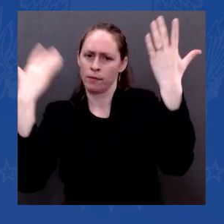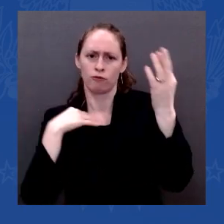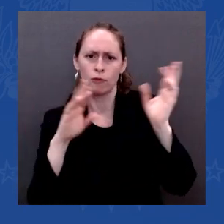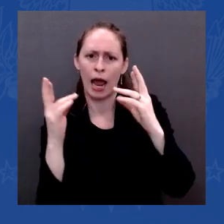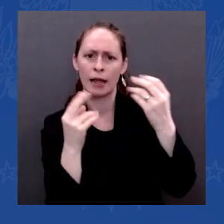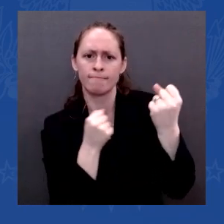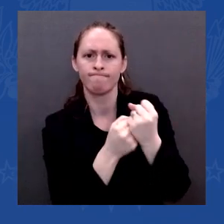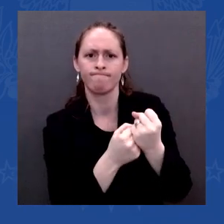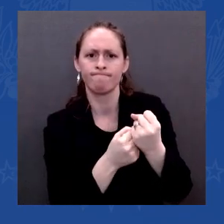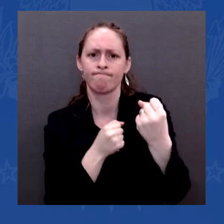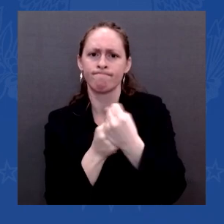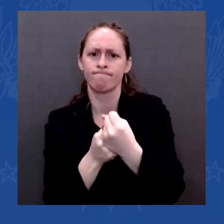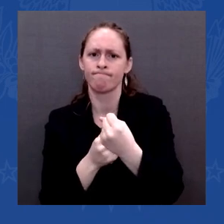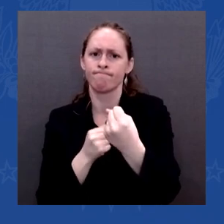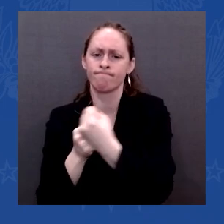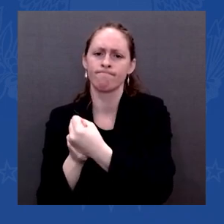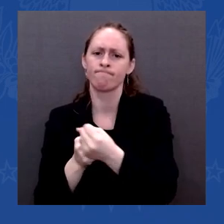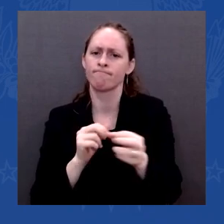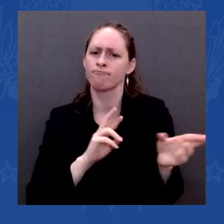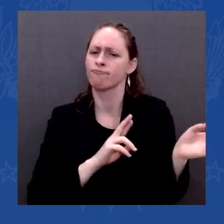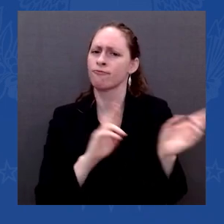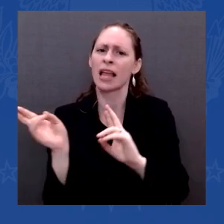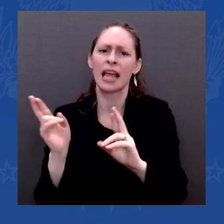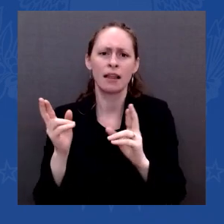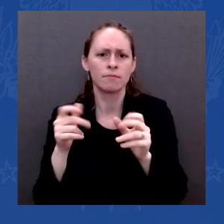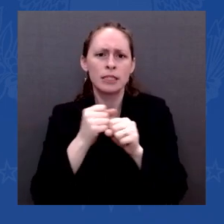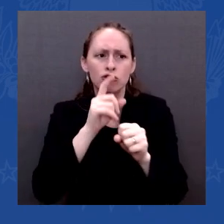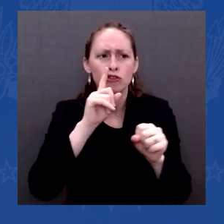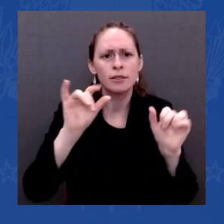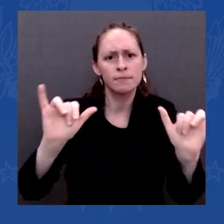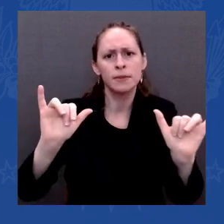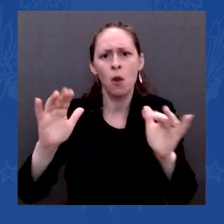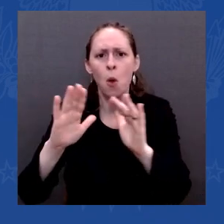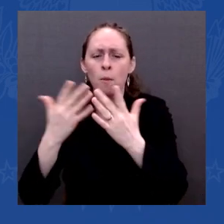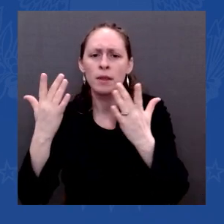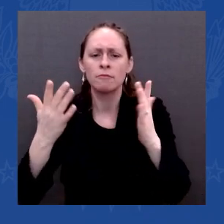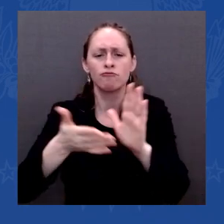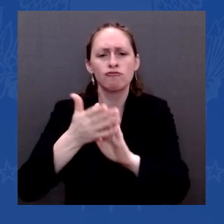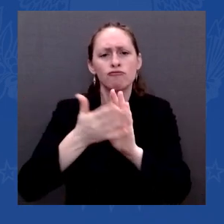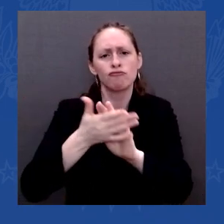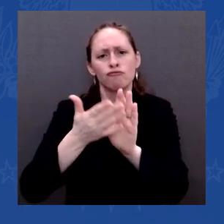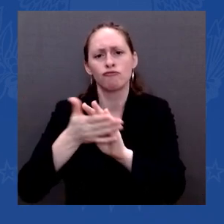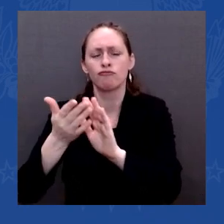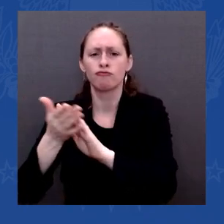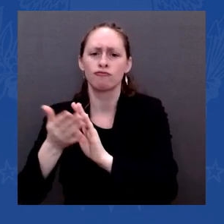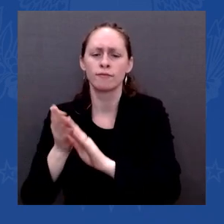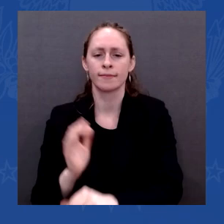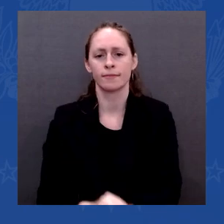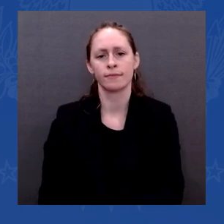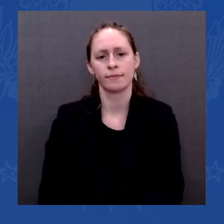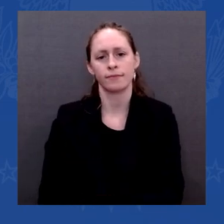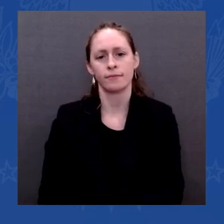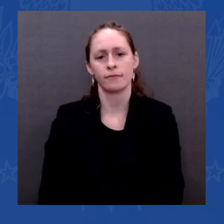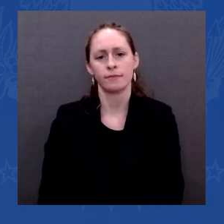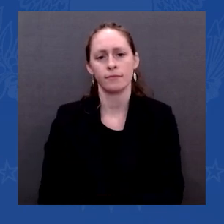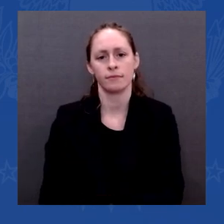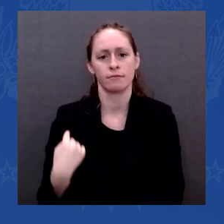We’re purchasing and distributing free 1 billion at-home tests so people can test themselves in their communities.